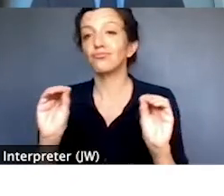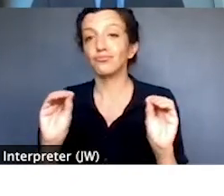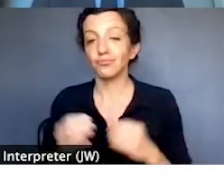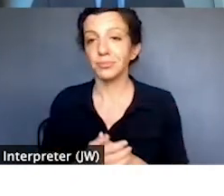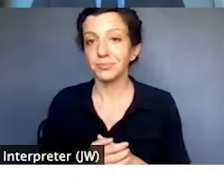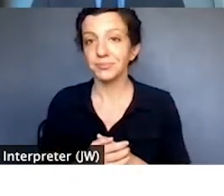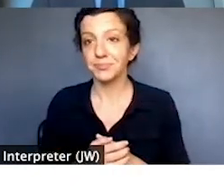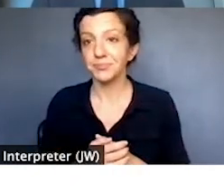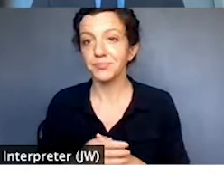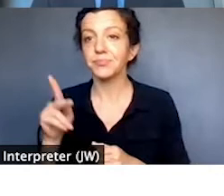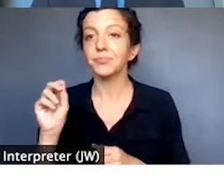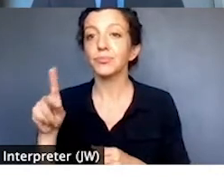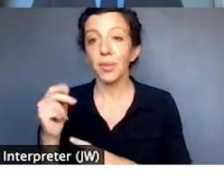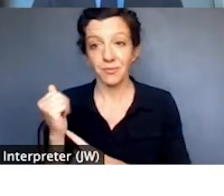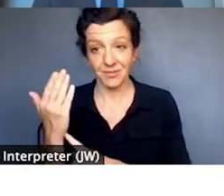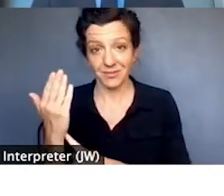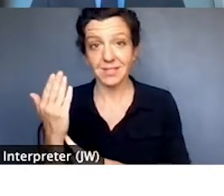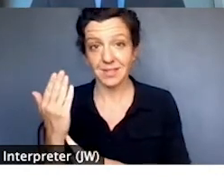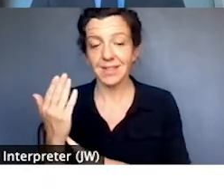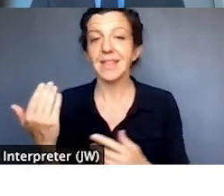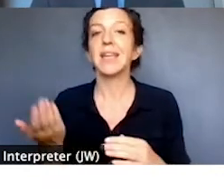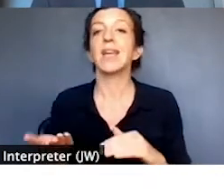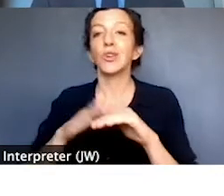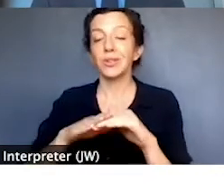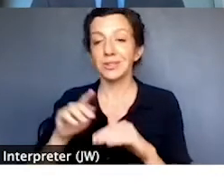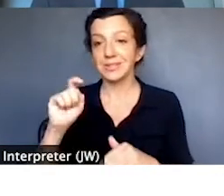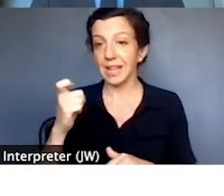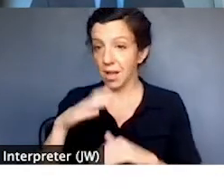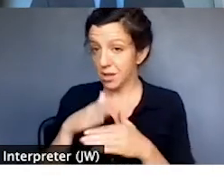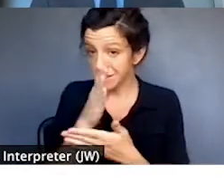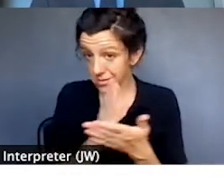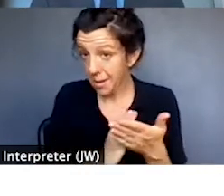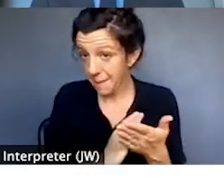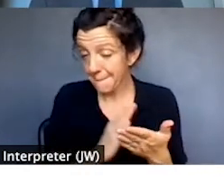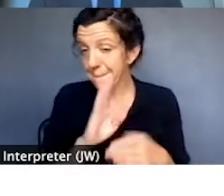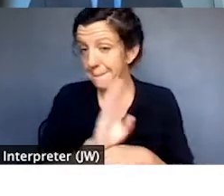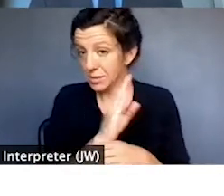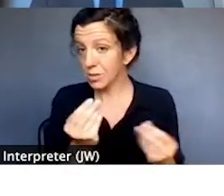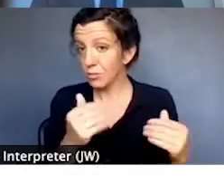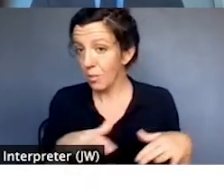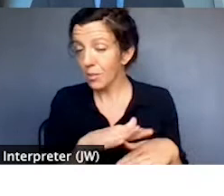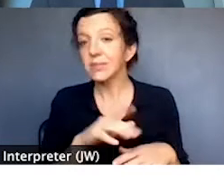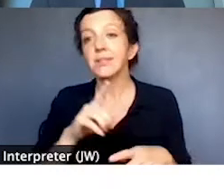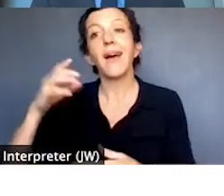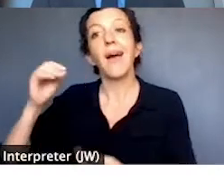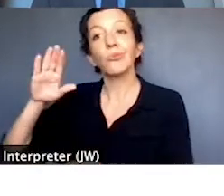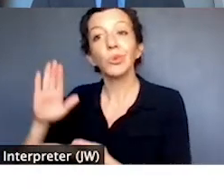While Prop 15 does increase taxes on some business properties and reduces it on others, overall,